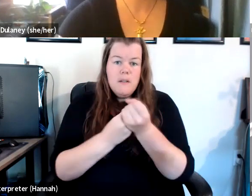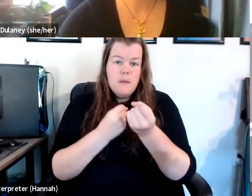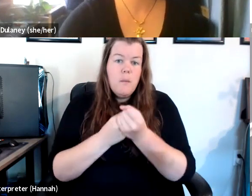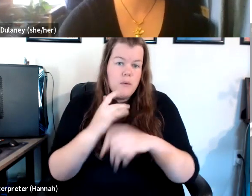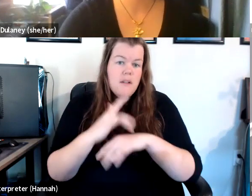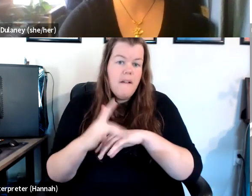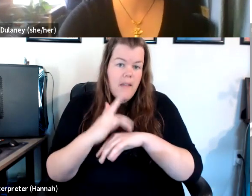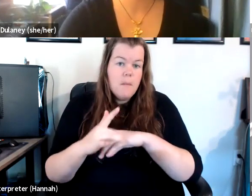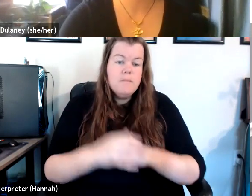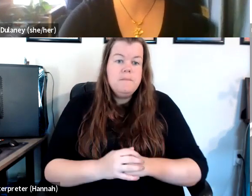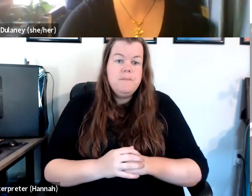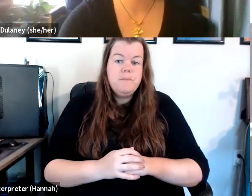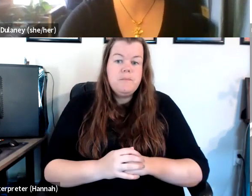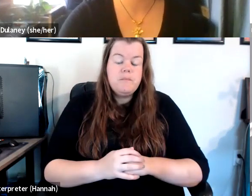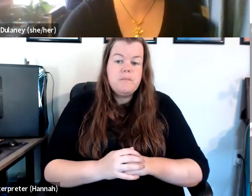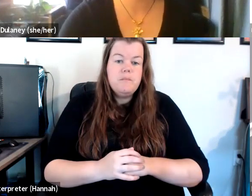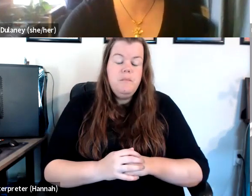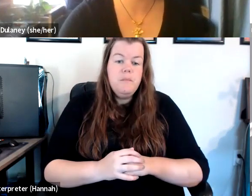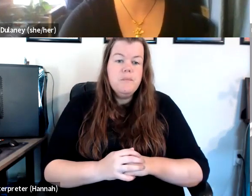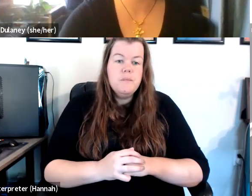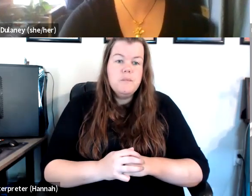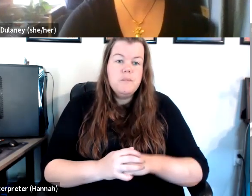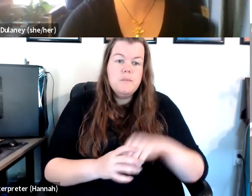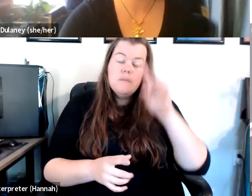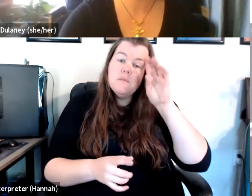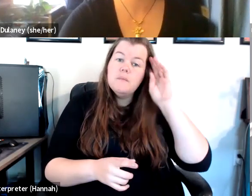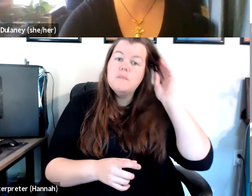Now that we've talked about different kinds of decision-making tools, I'd like to introduce the